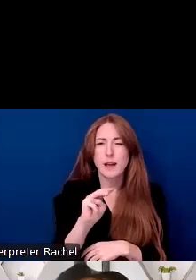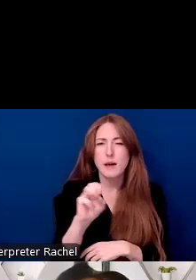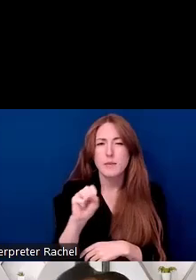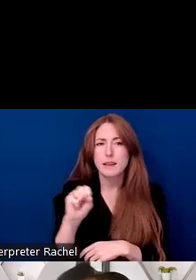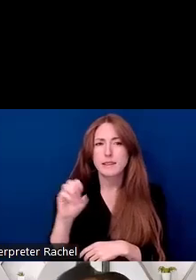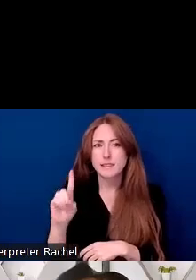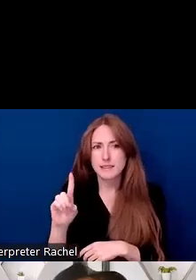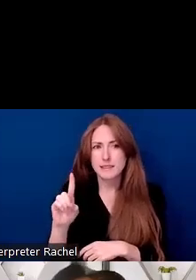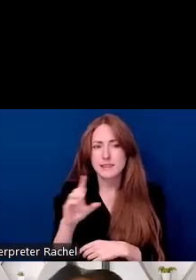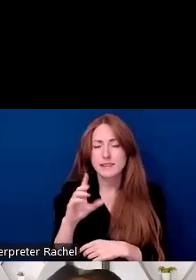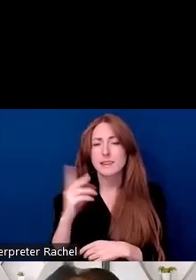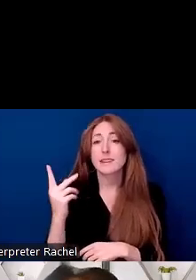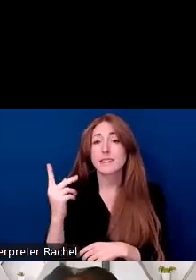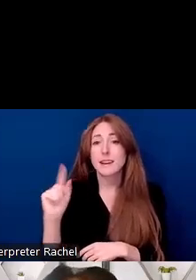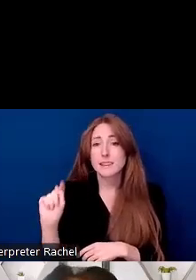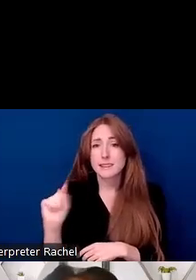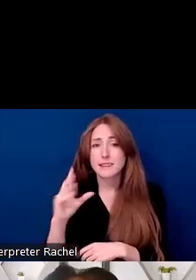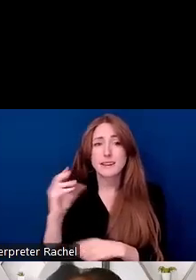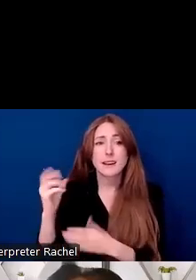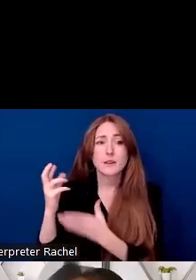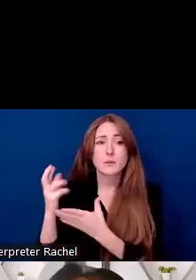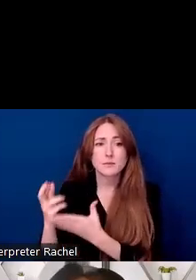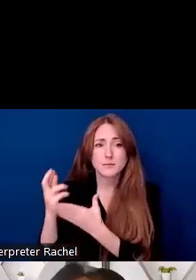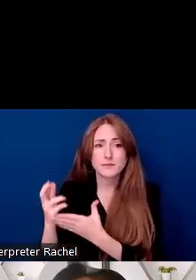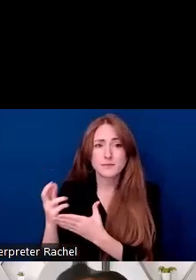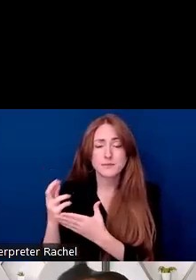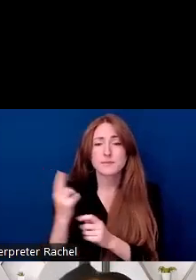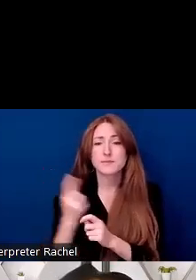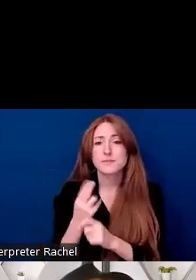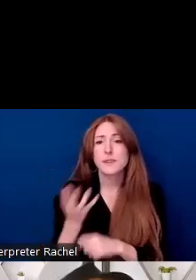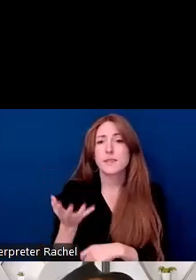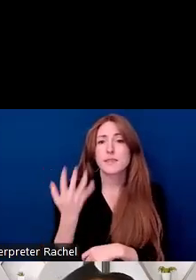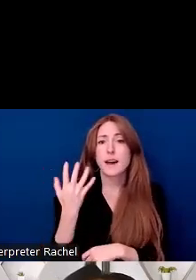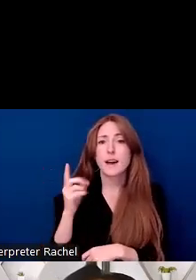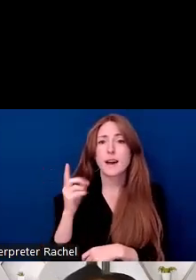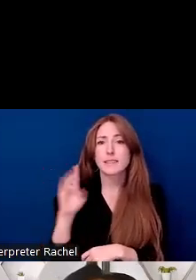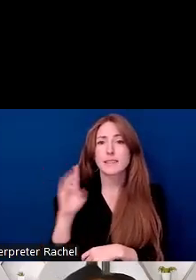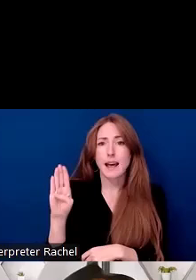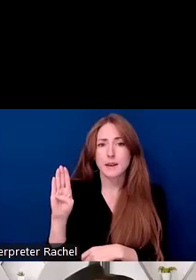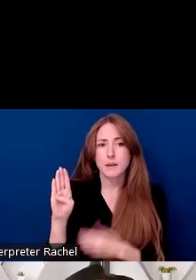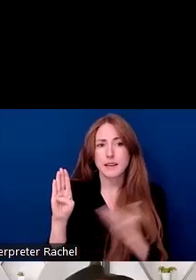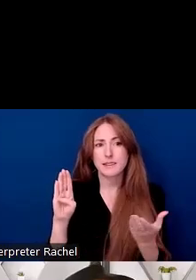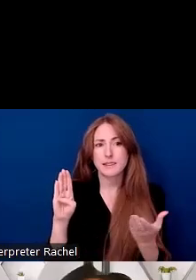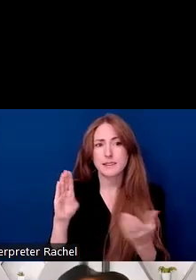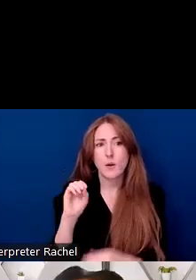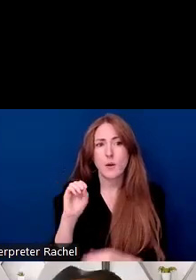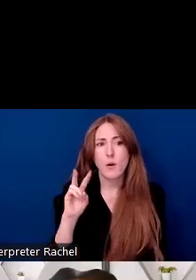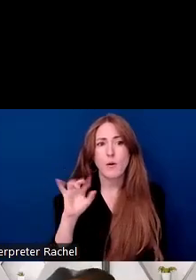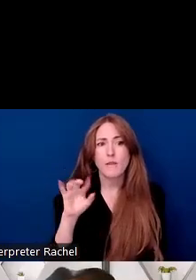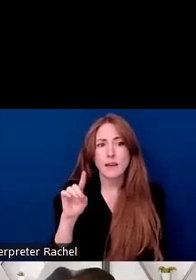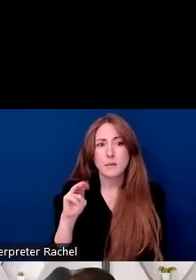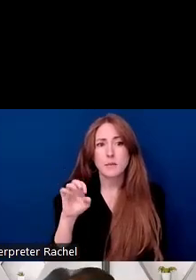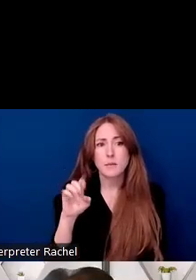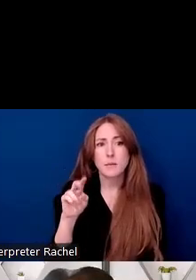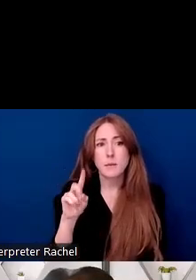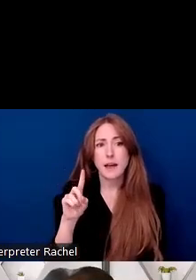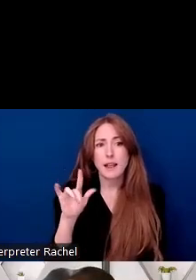journals in five databases: OVID MEDLINE, EMBASE, PsycINFO, CINAHL, and Cochrane databases in